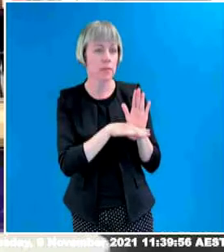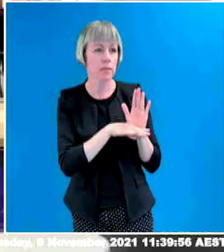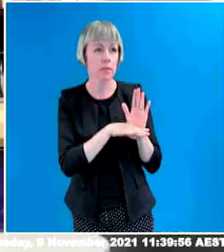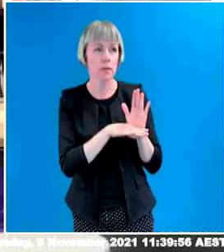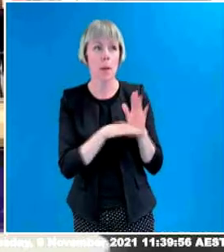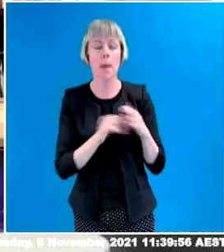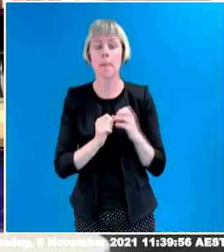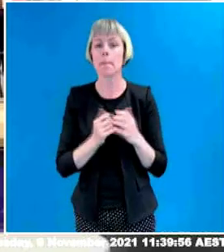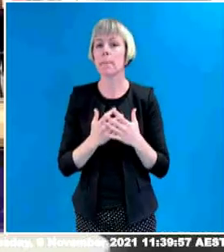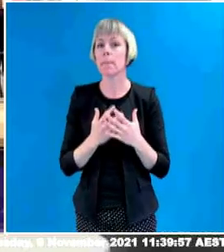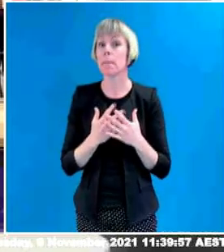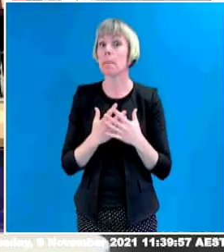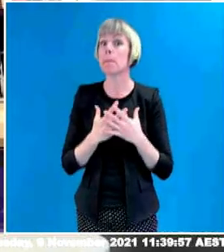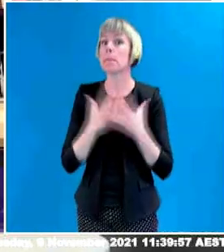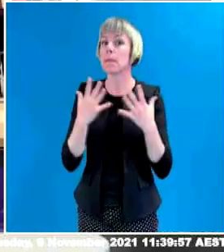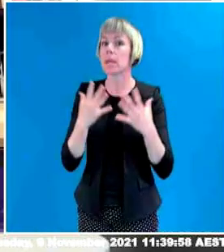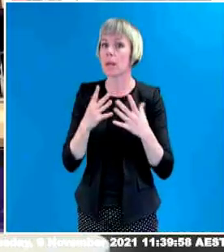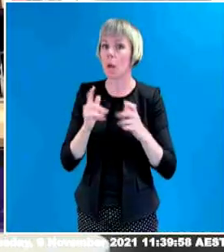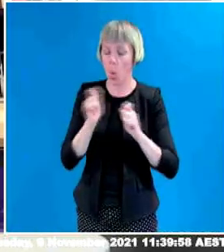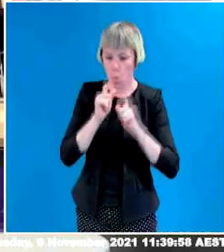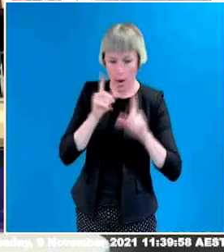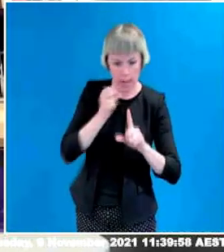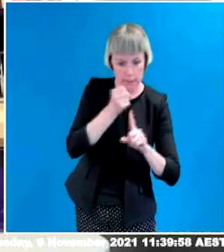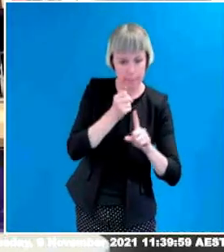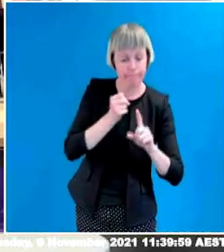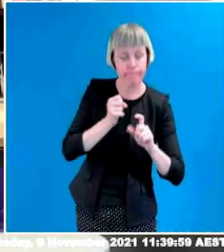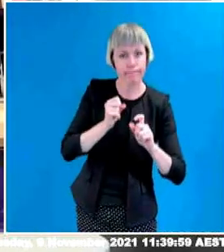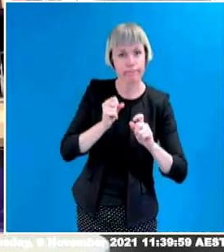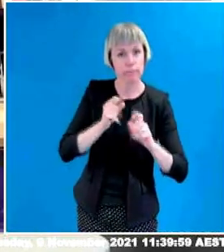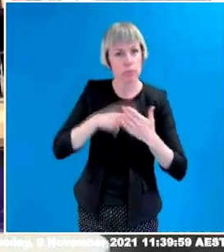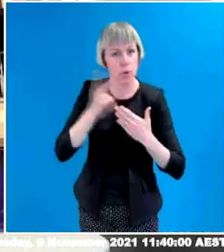Ten years ago, many companies did not think human rights were relevant to them at all.